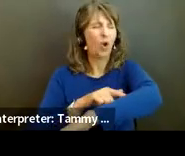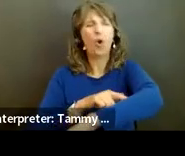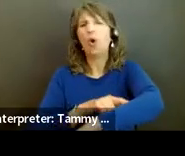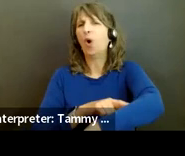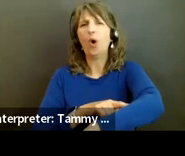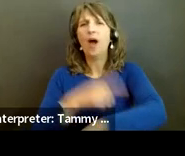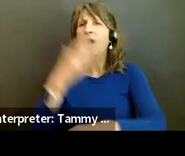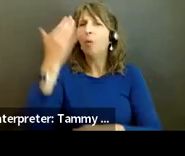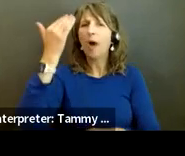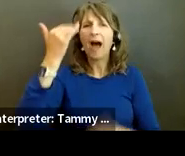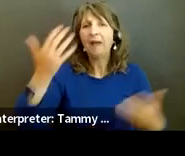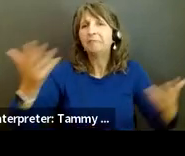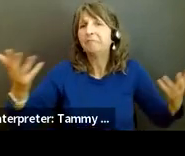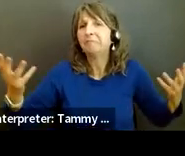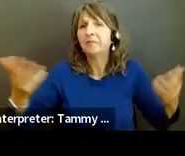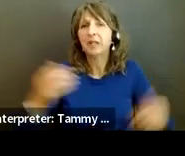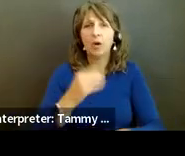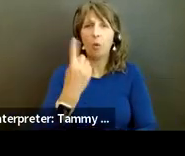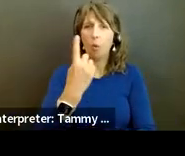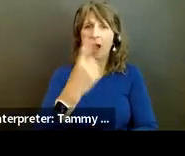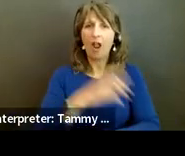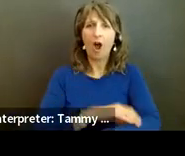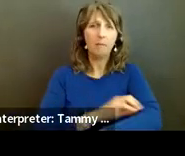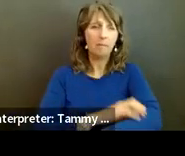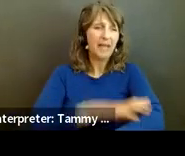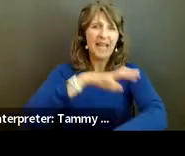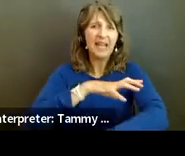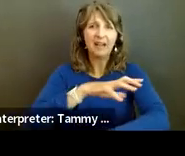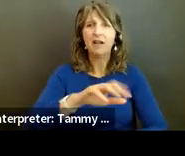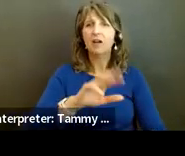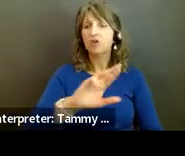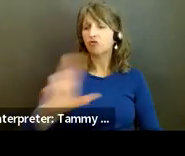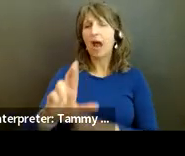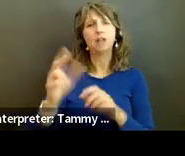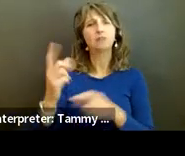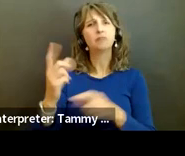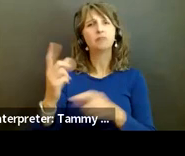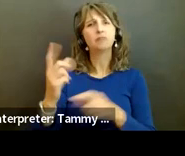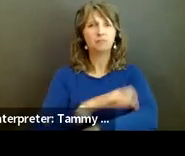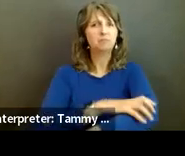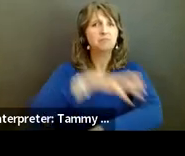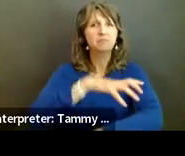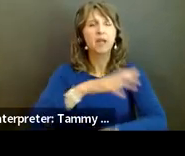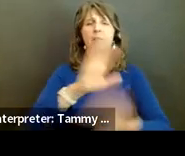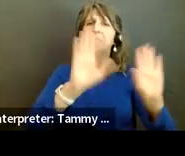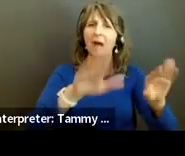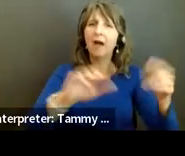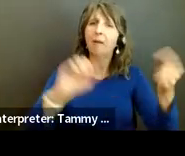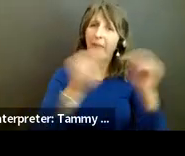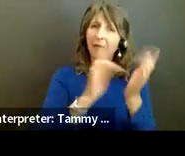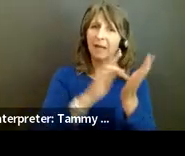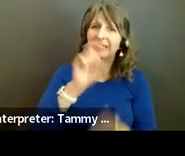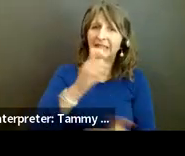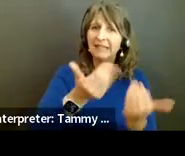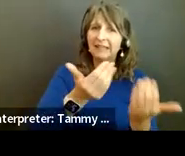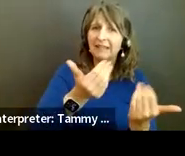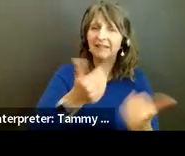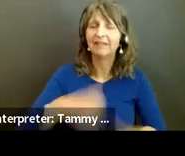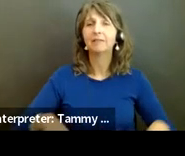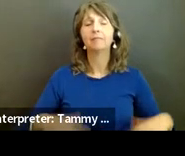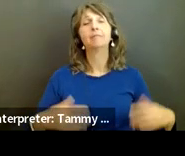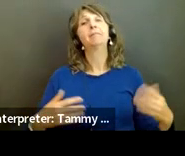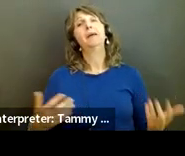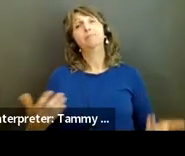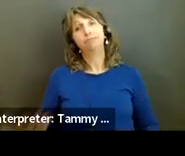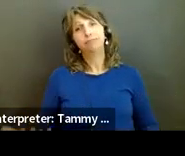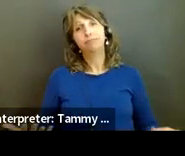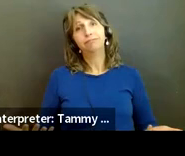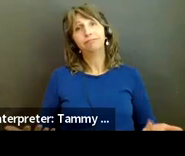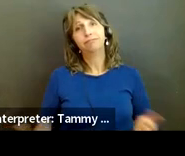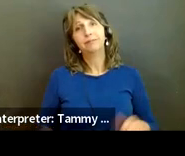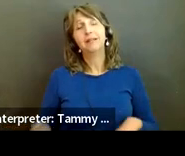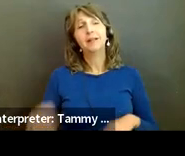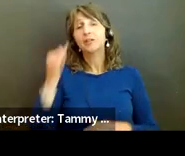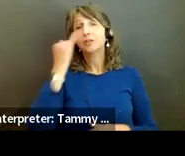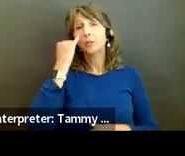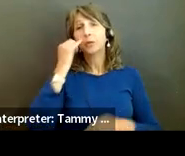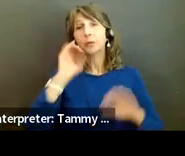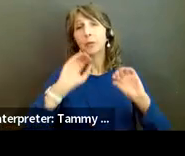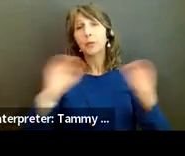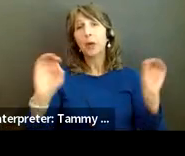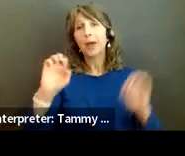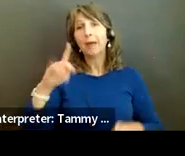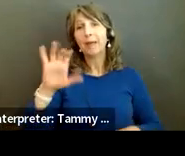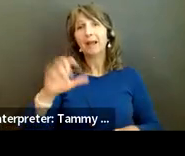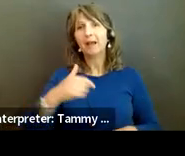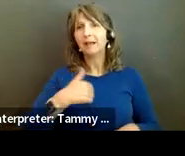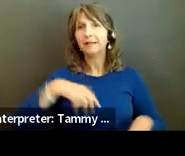But I just need my pain medicine and then I'm good. So in in a world without epic, it wasn't that, this is a giant question mark.